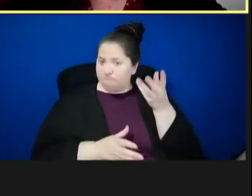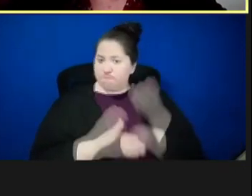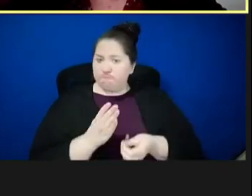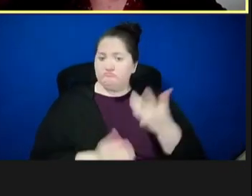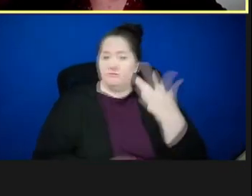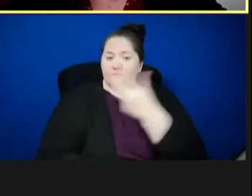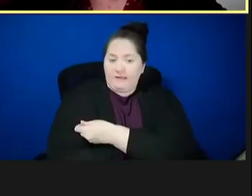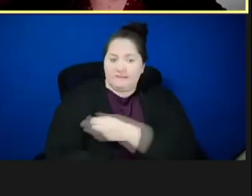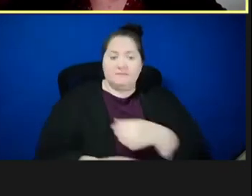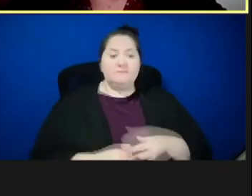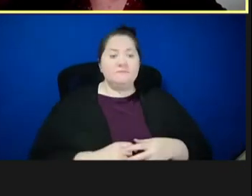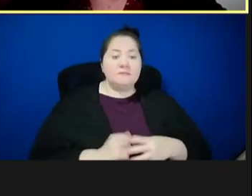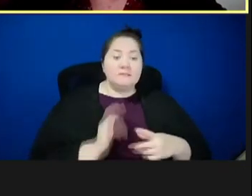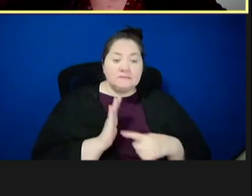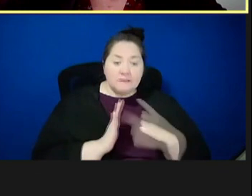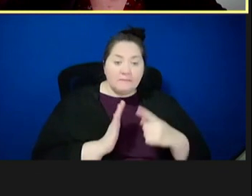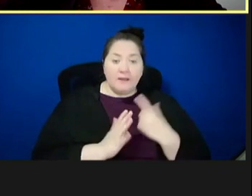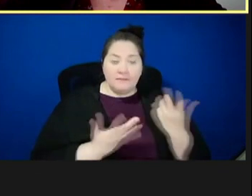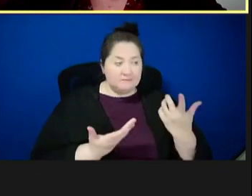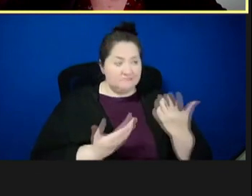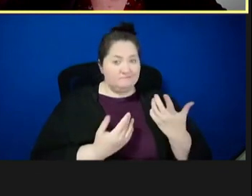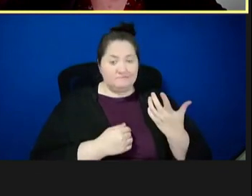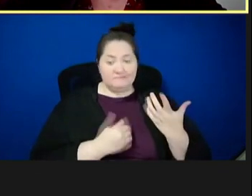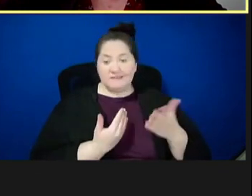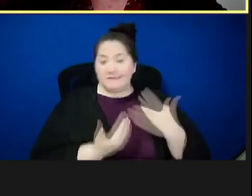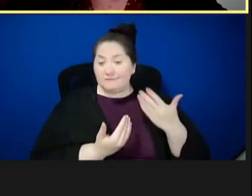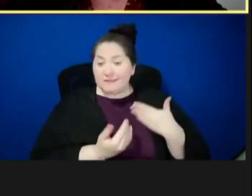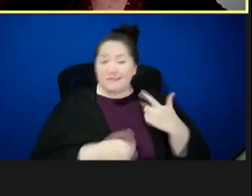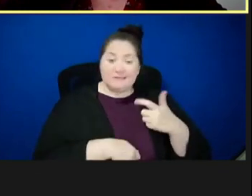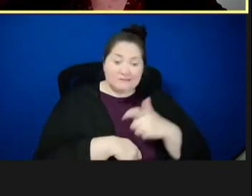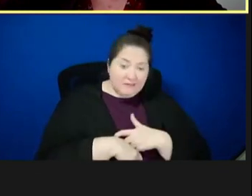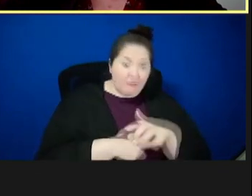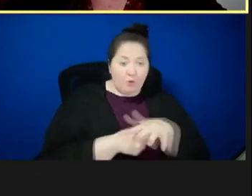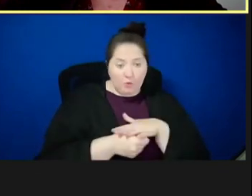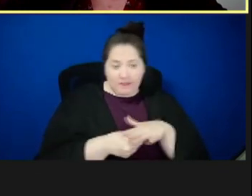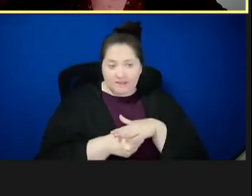Sometimes -- frequently -- it was a lack of convenient time or location. We saw that offering